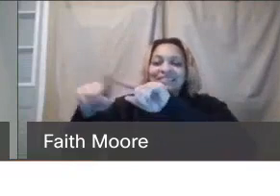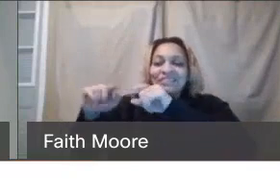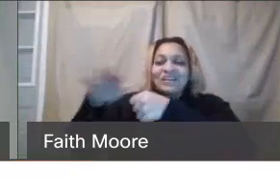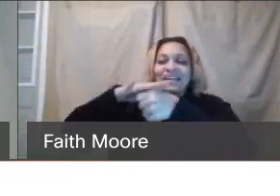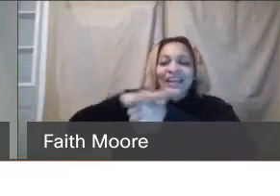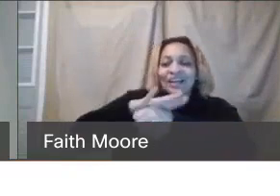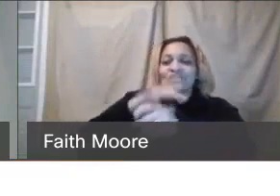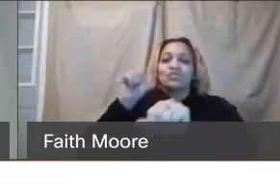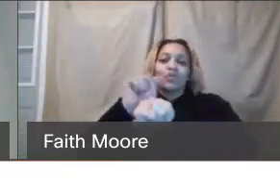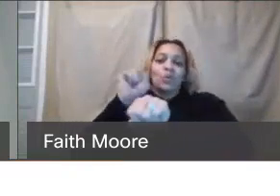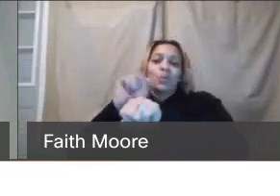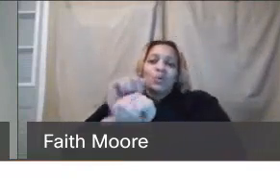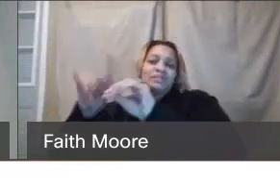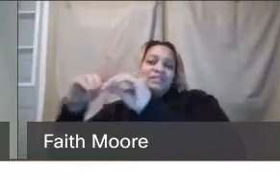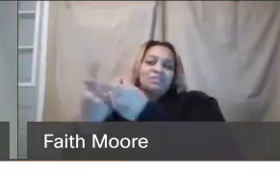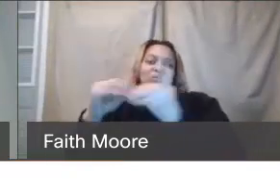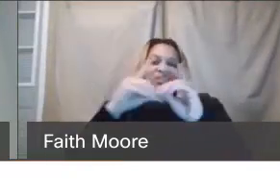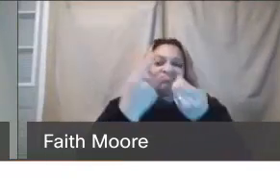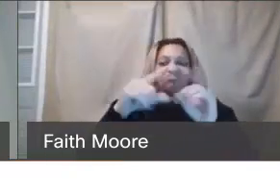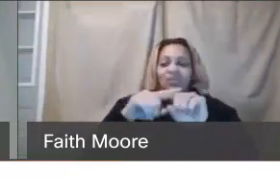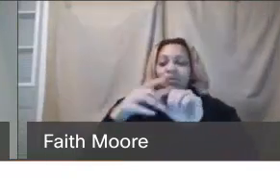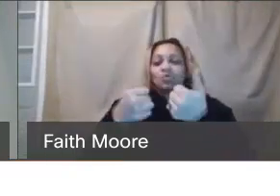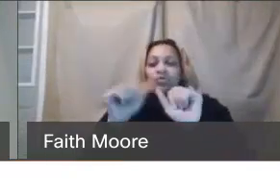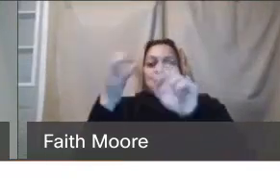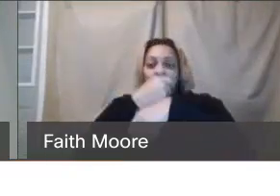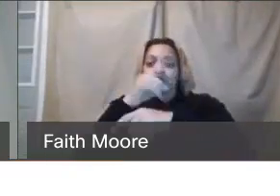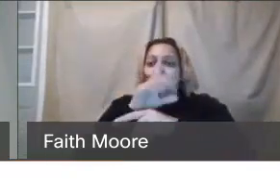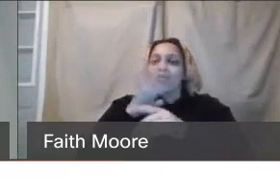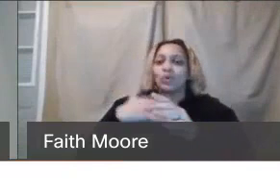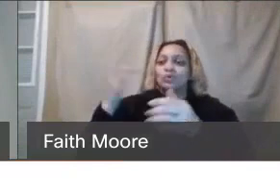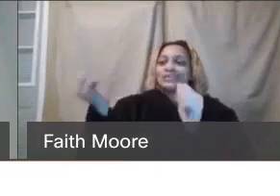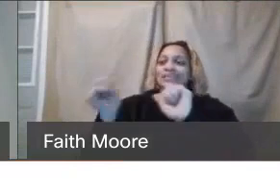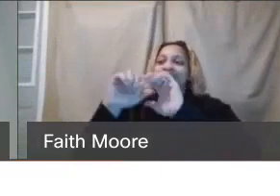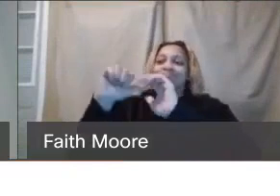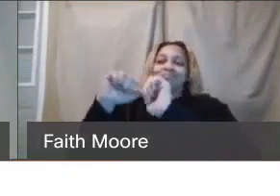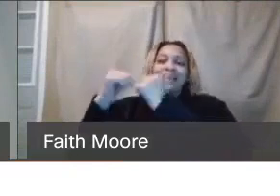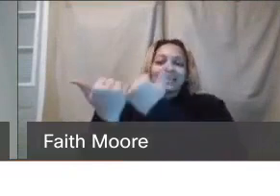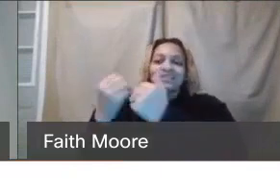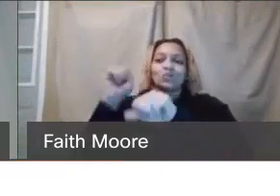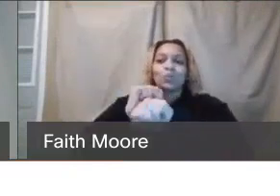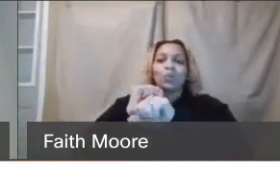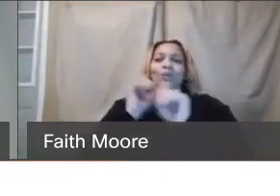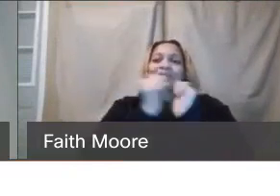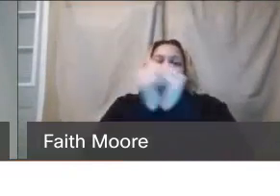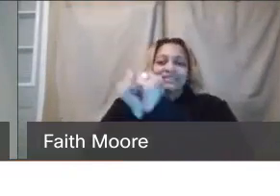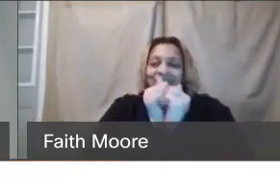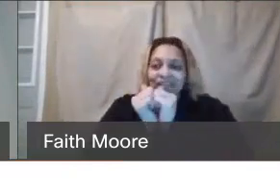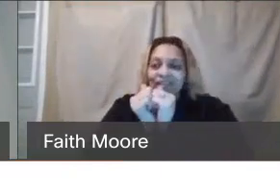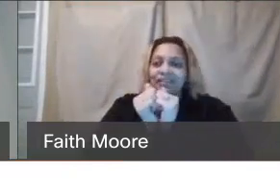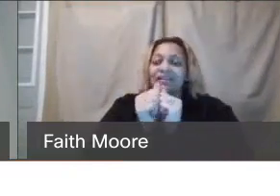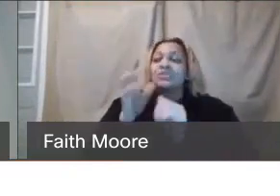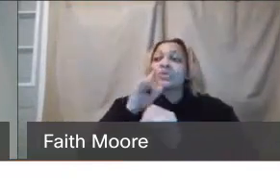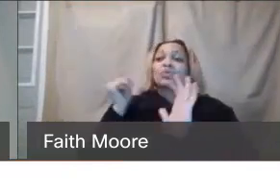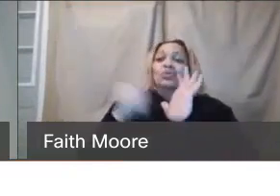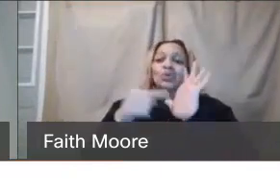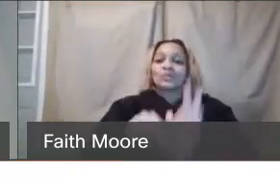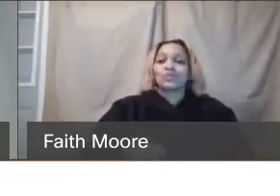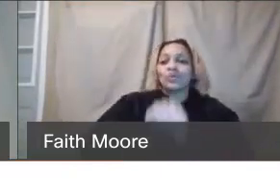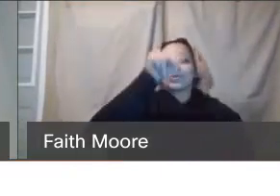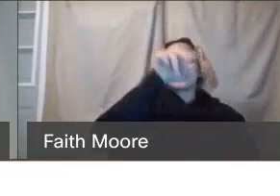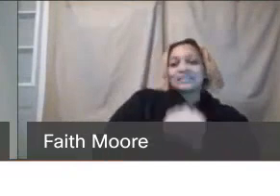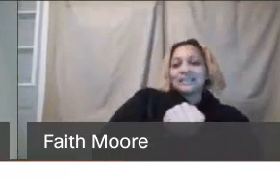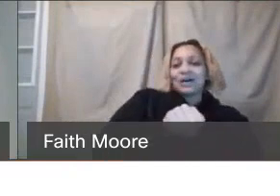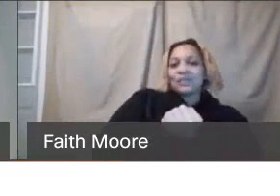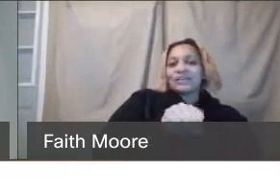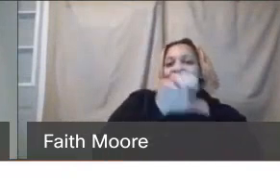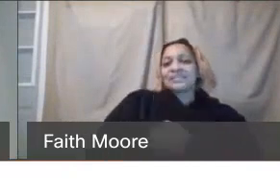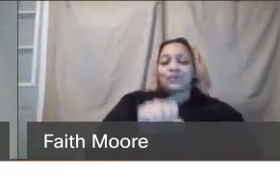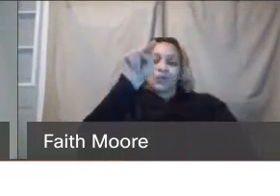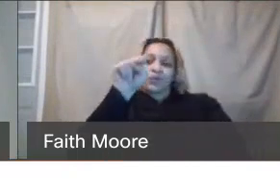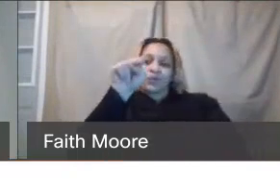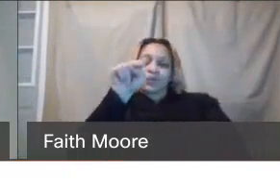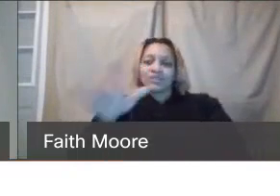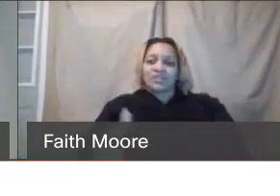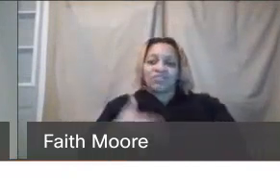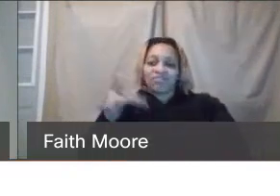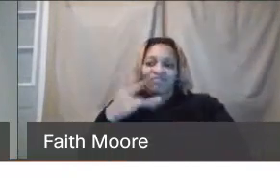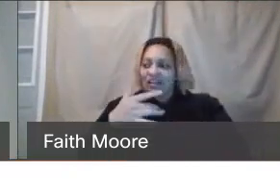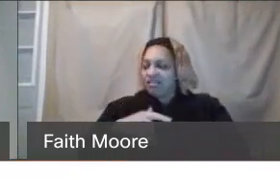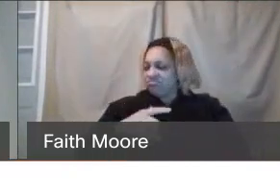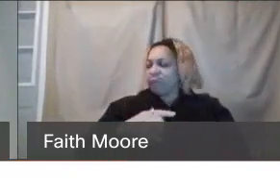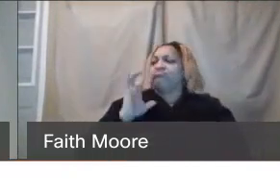And we want to make sure that the agencies are working together to ensure that, as you move from north to South or South to North, along the project area that you don't feel the difference in and moving across.